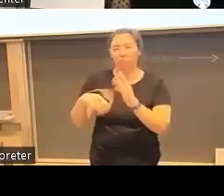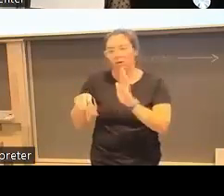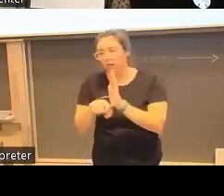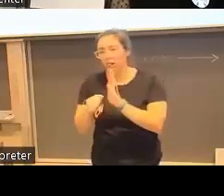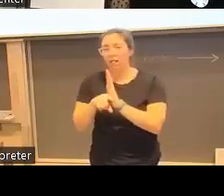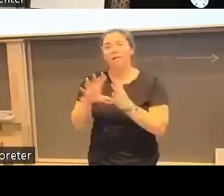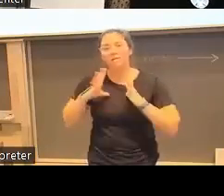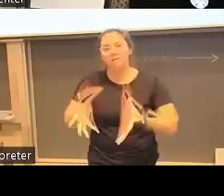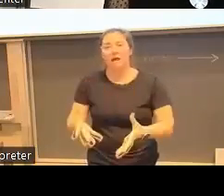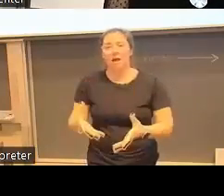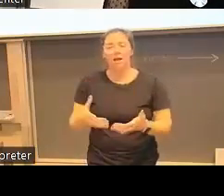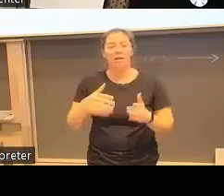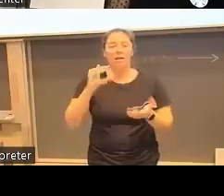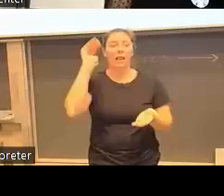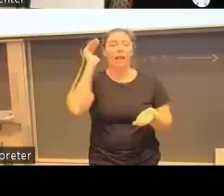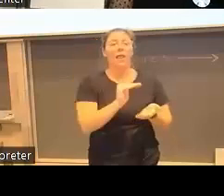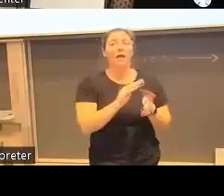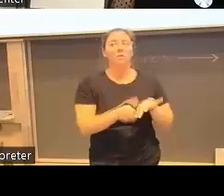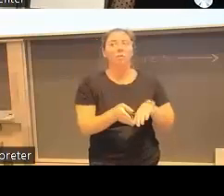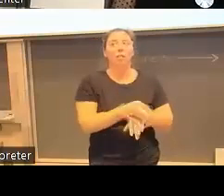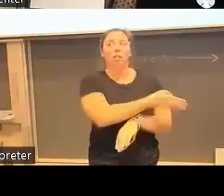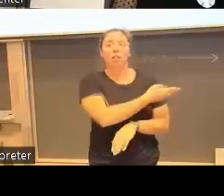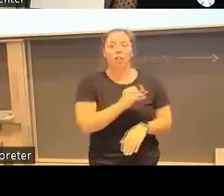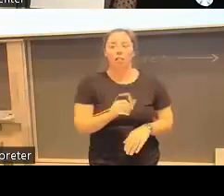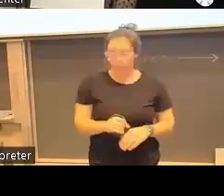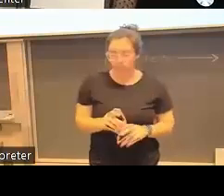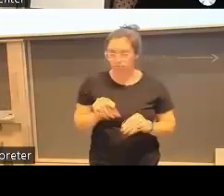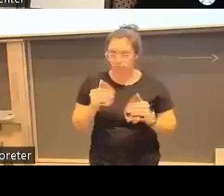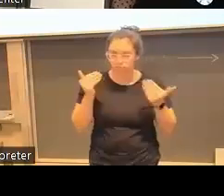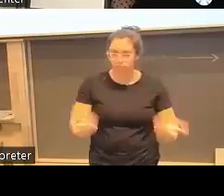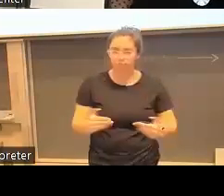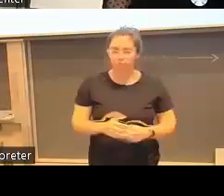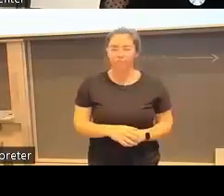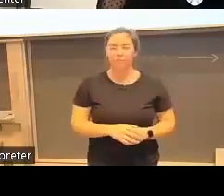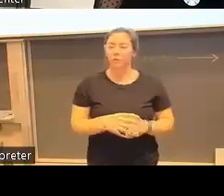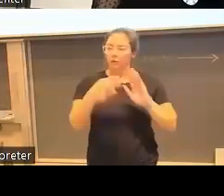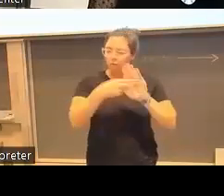in asking for help we are supporting cultures in naming problematic behaviors and situations